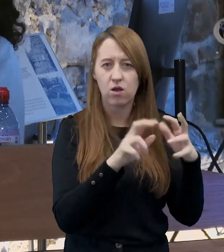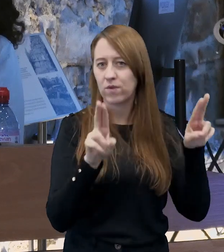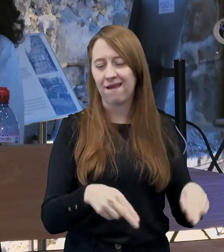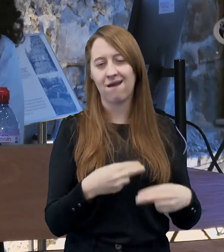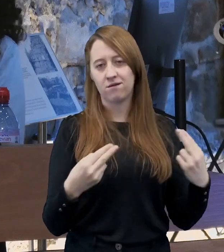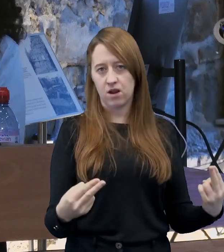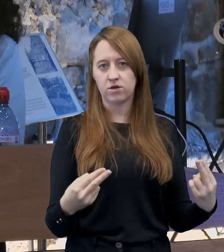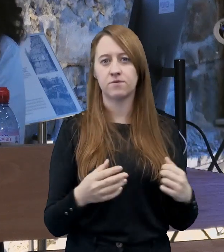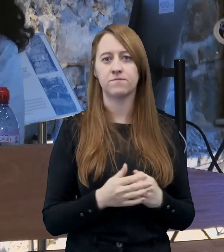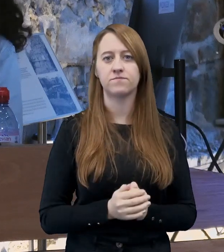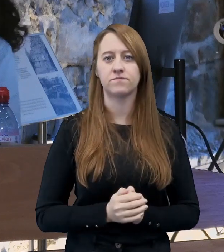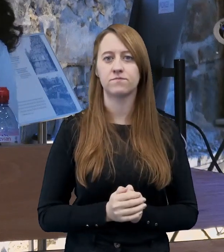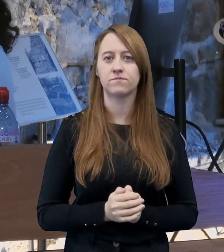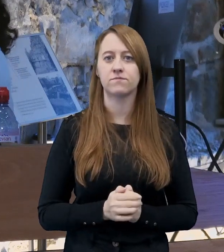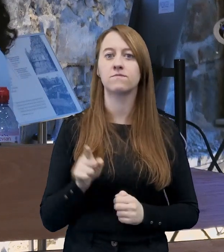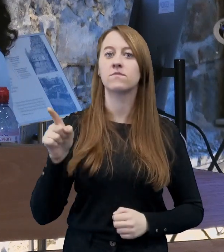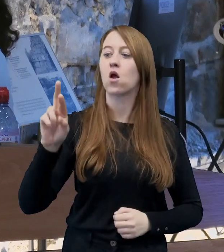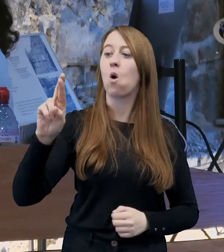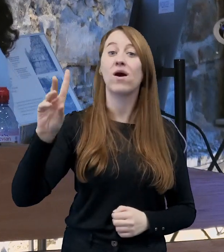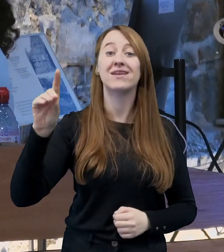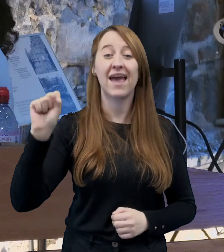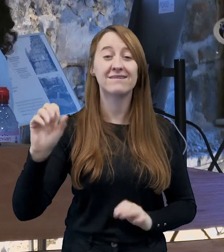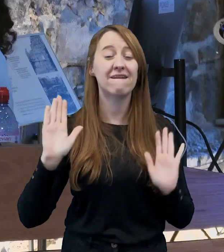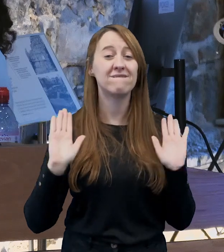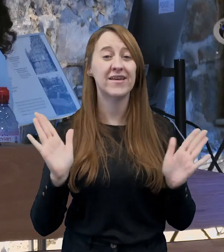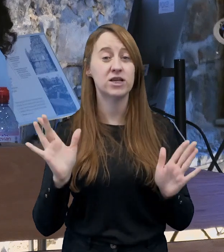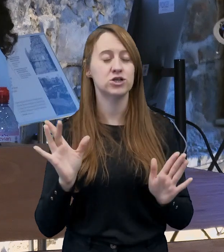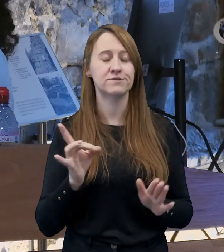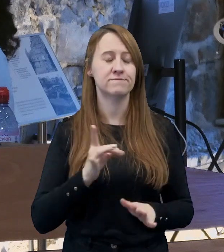So the RDS very kindly set up a temporary studio for me on site.